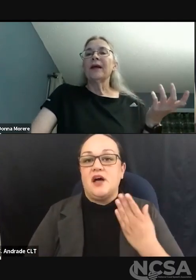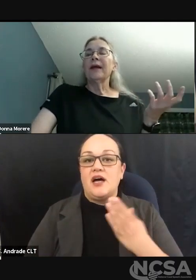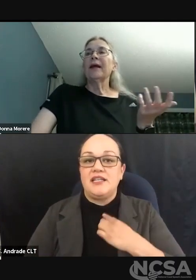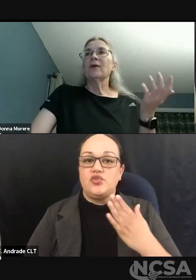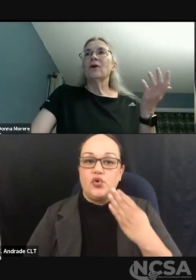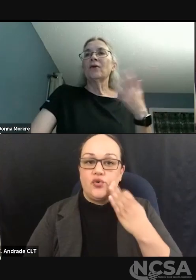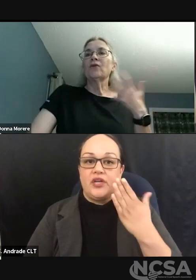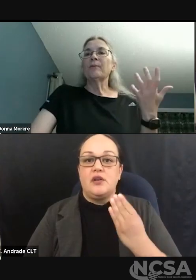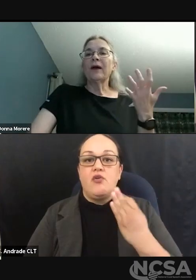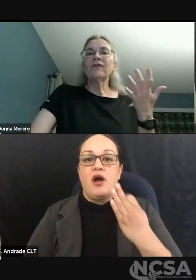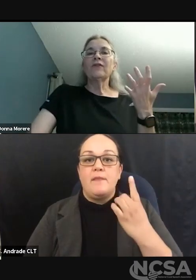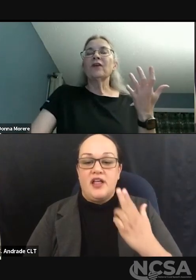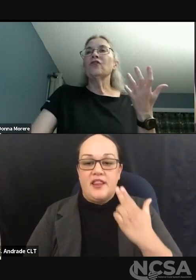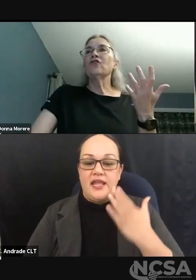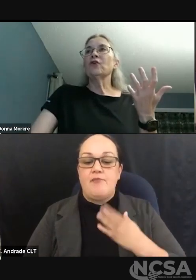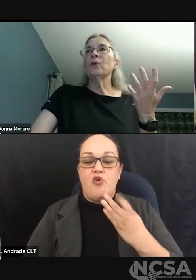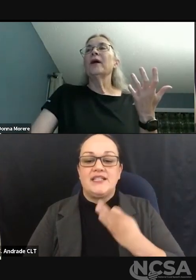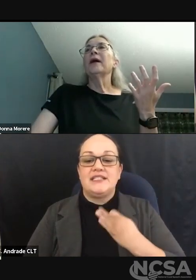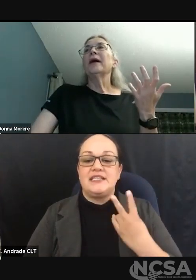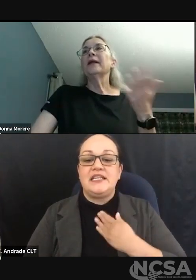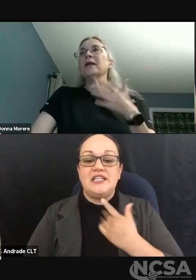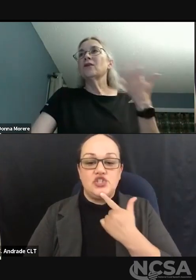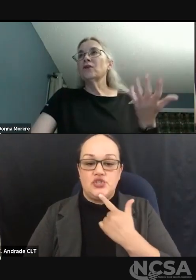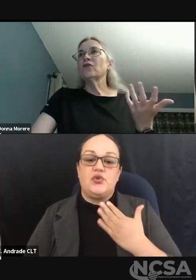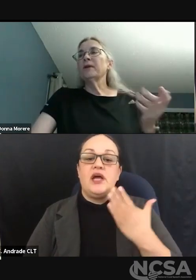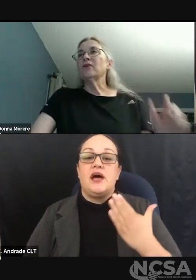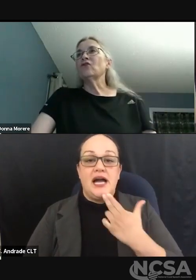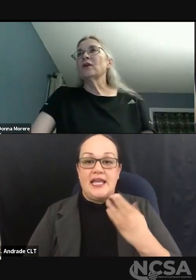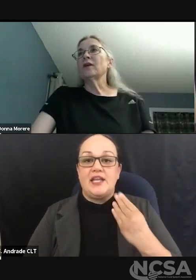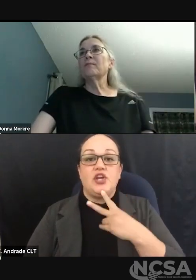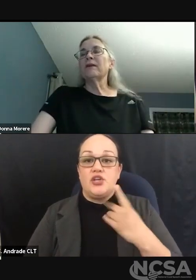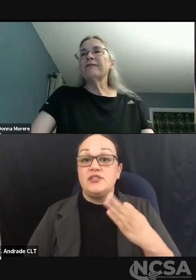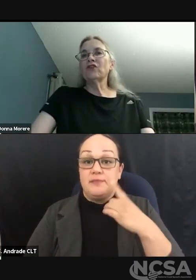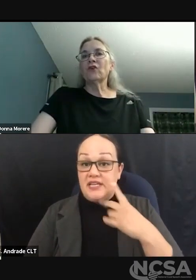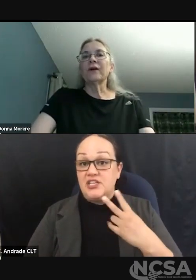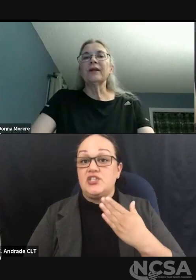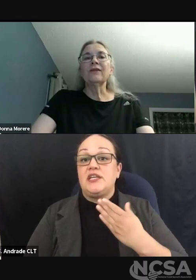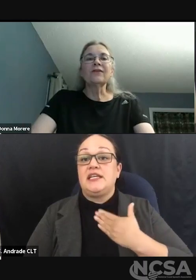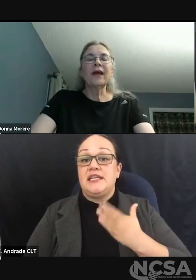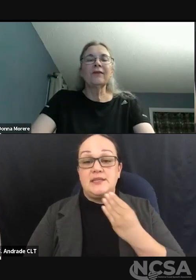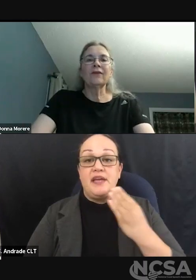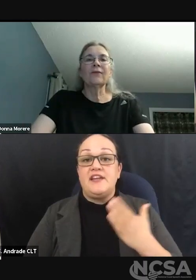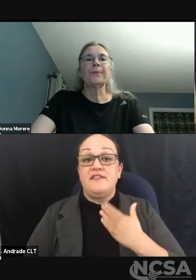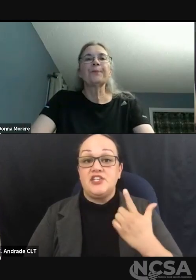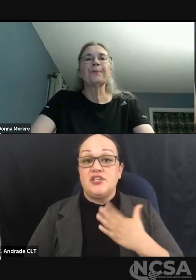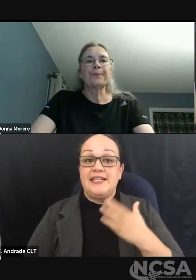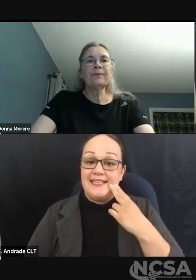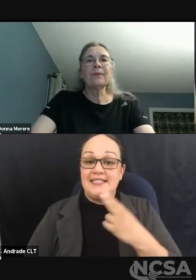and auditory processing issue. And again, Cued Speech is beneficial in these cases,